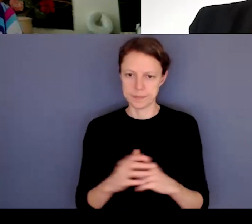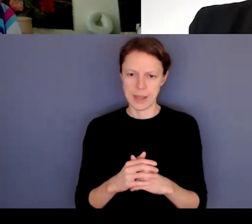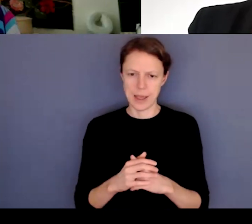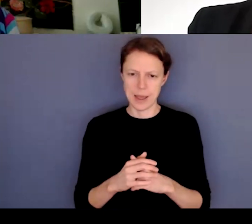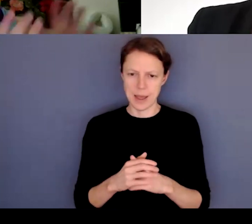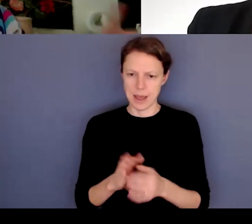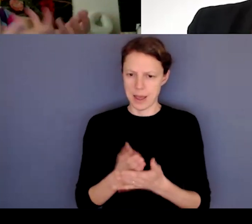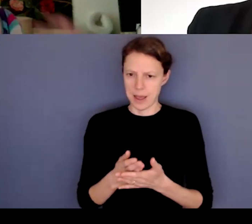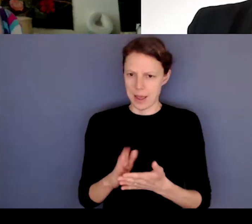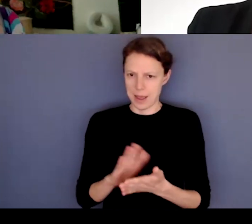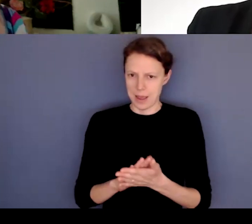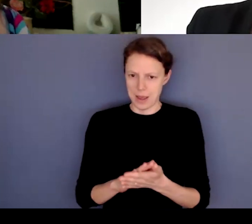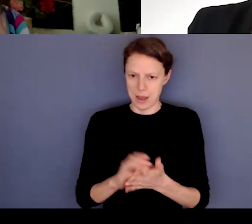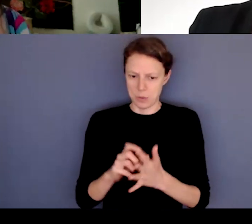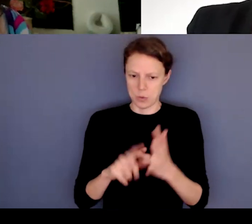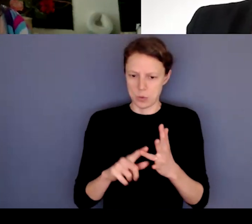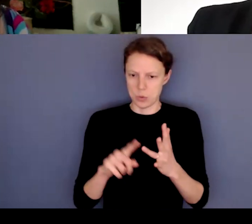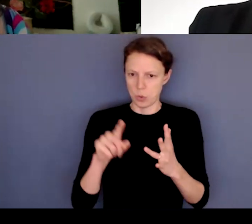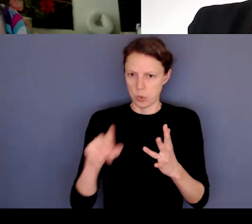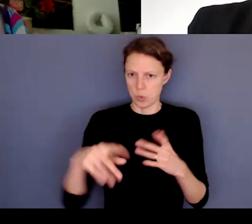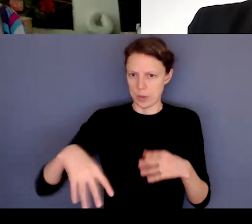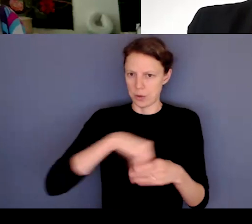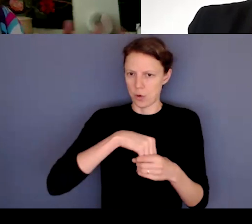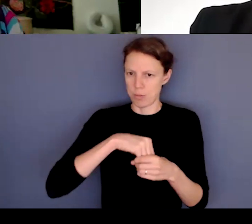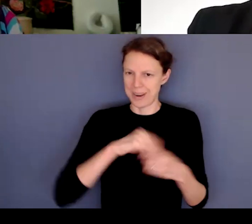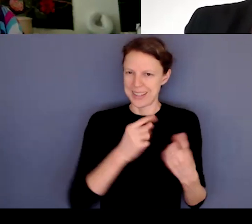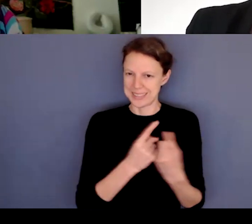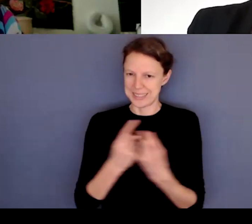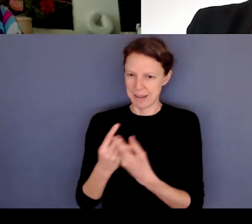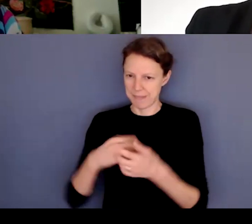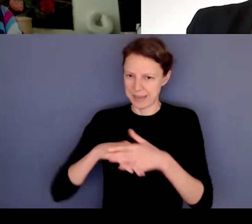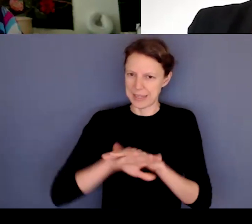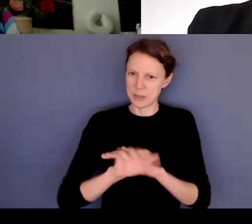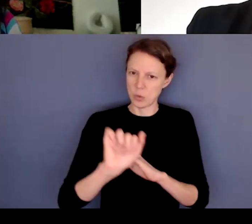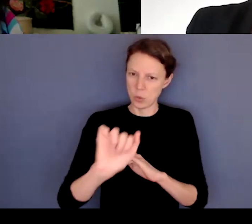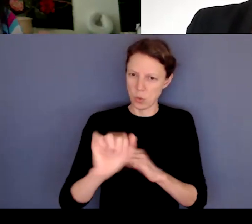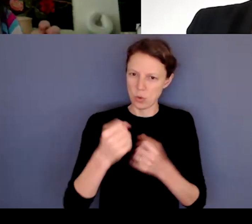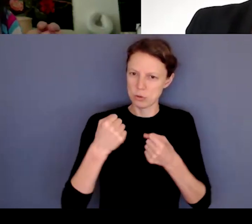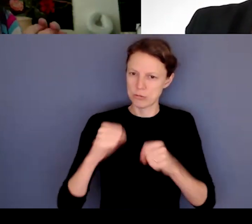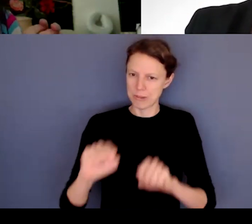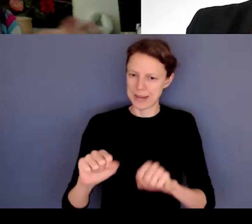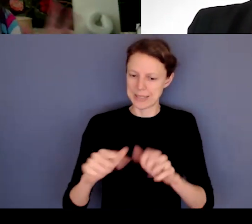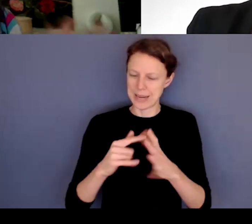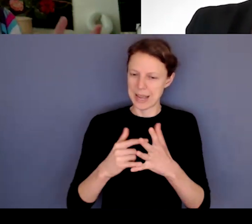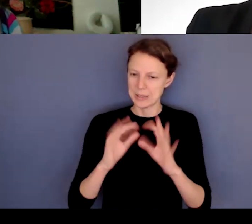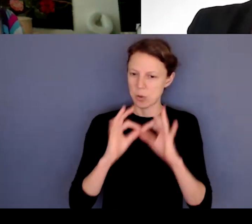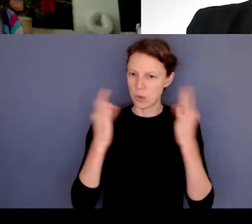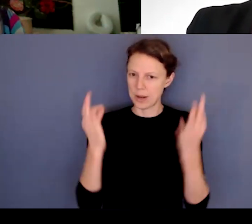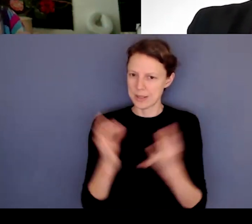that stuff into your further strategy as an organisation? Is that stuff that kind of feeds into your broader work, as well as the social media work?